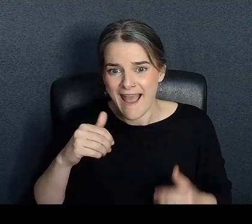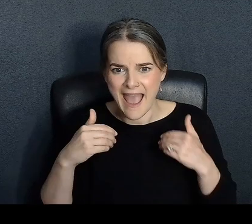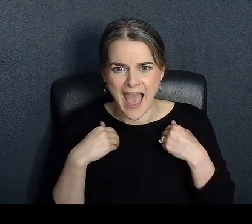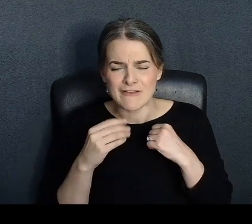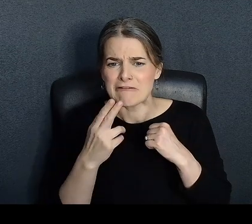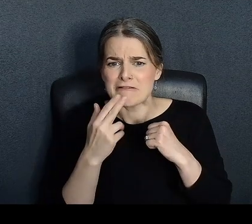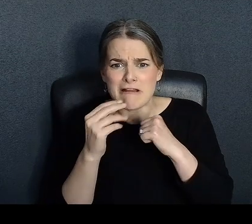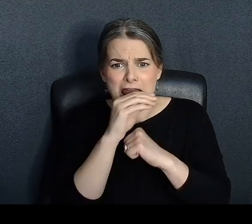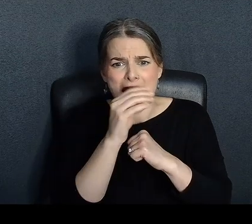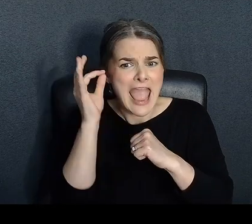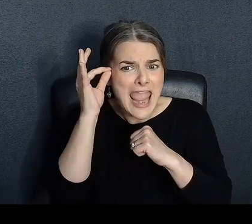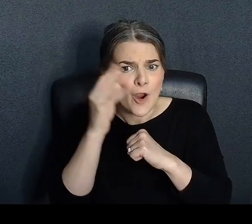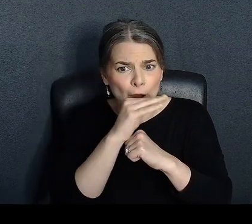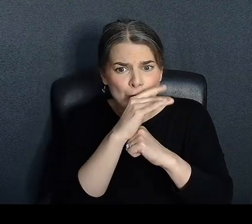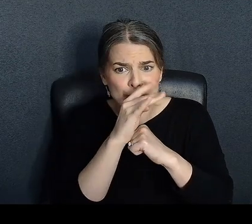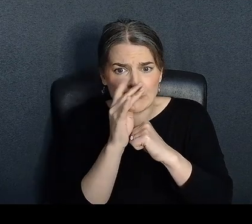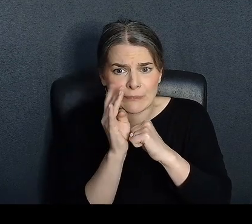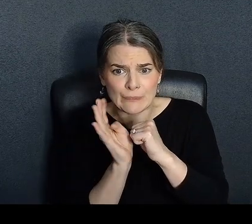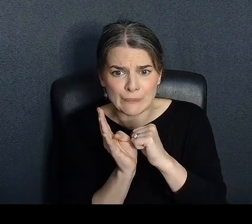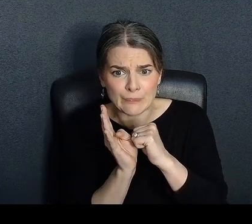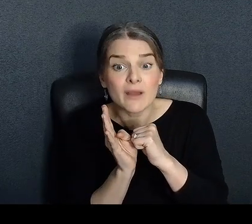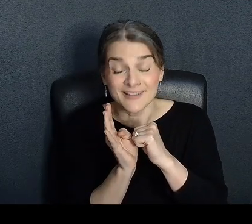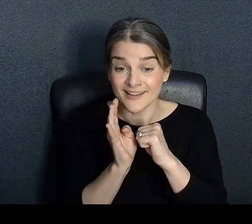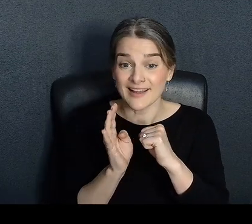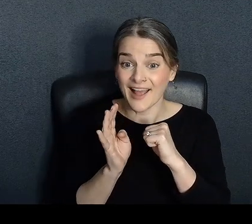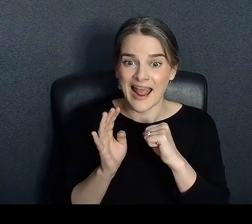and then they hopefully will go to the brain.